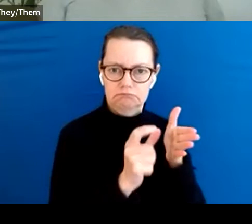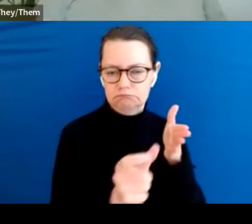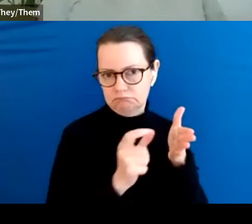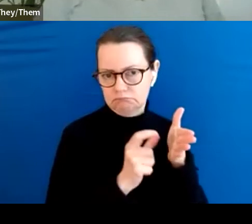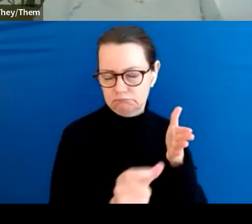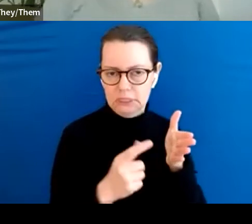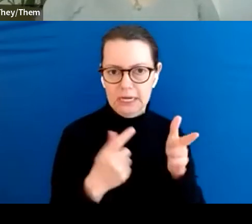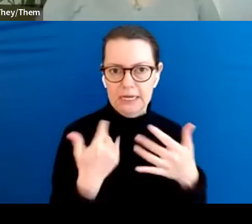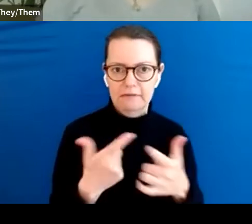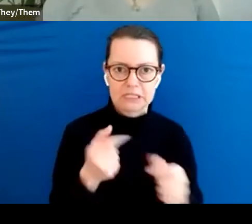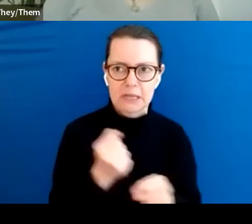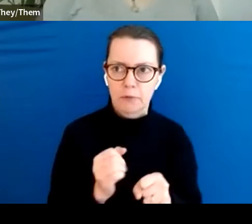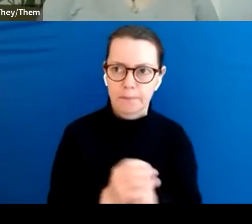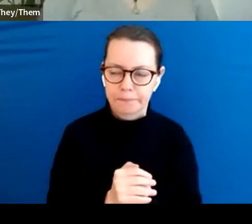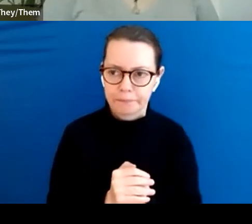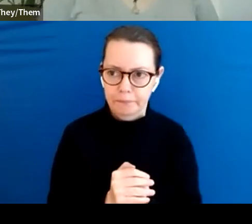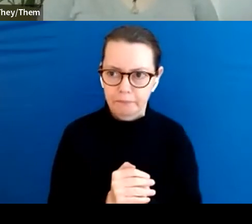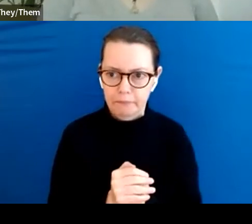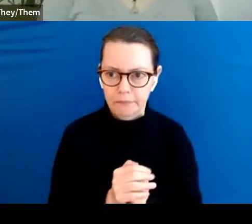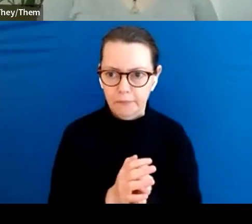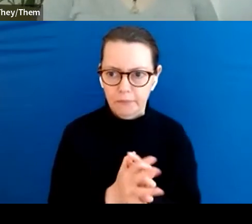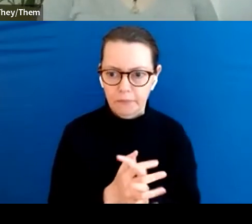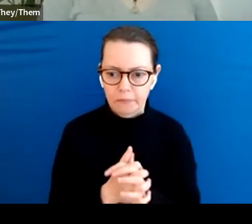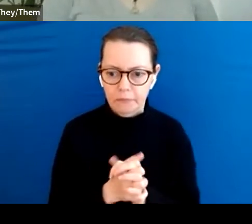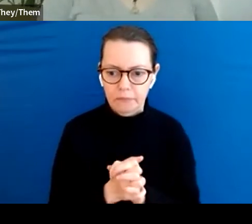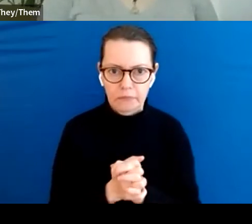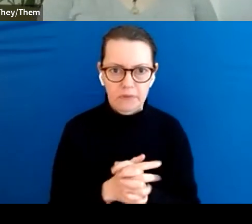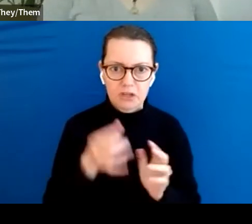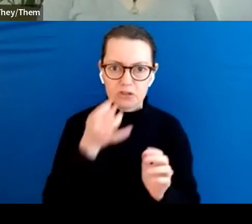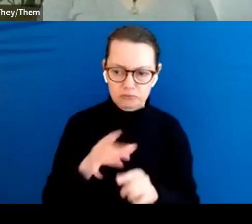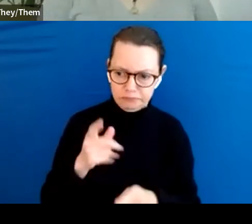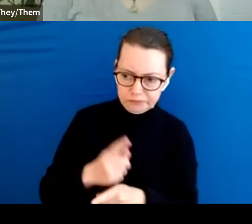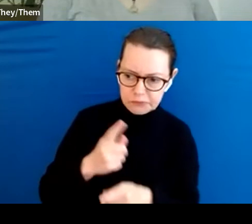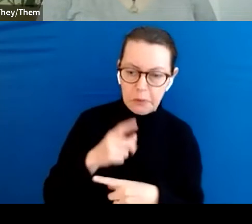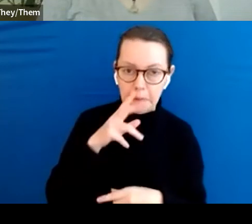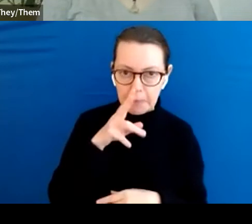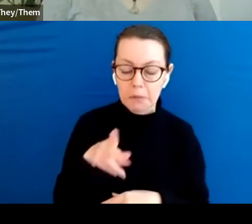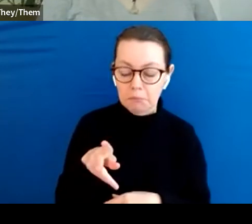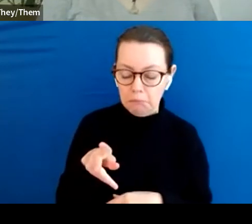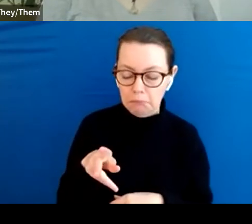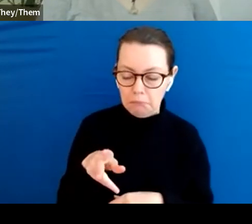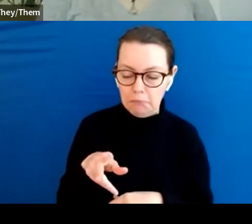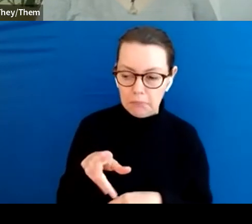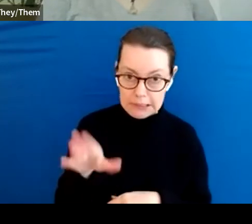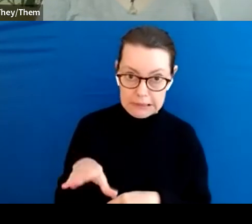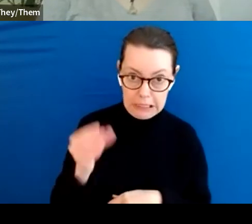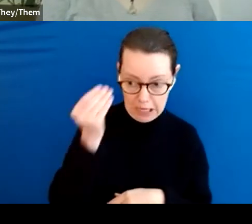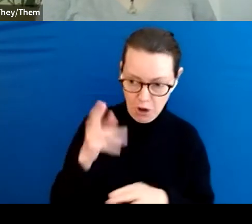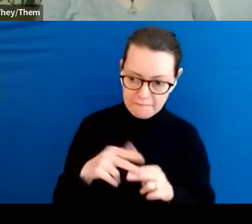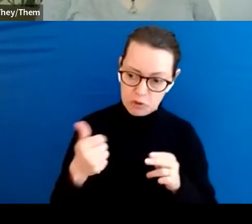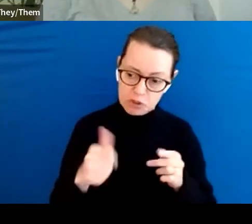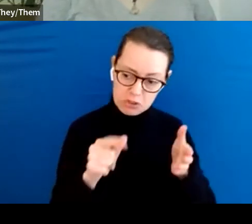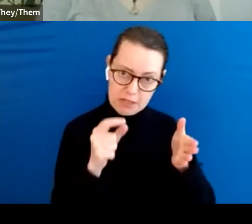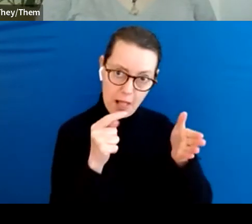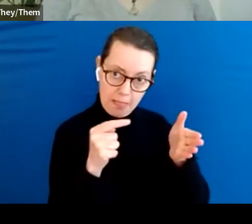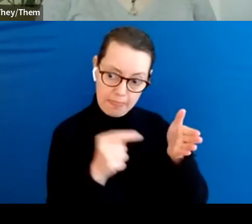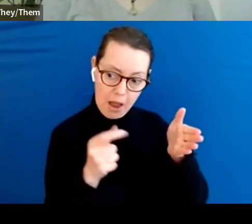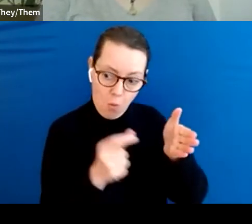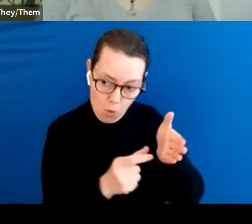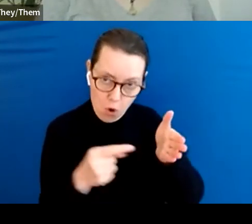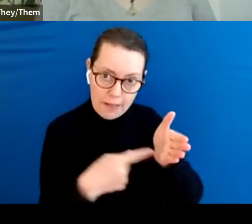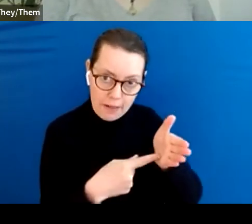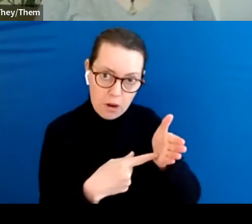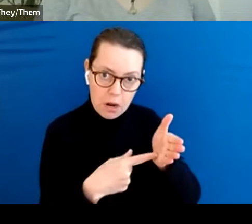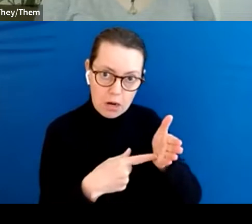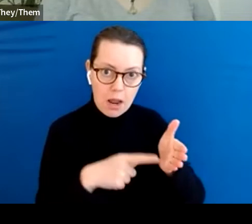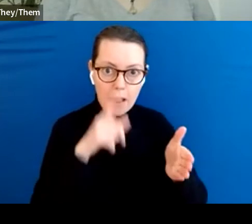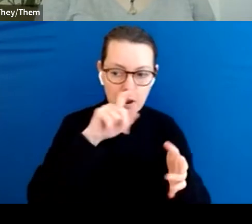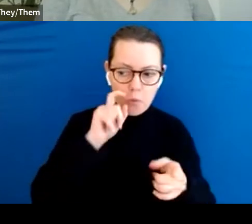So you know if your child is using a specific terminology, and no one's understanding that, then they can adjust the terminology so that they can get the accommodations that they need.